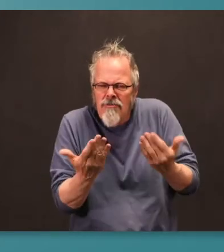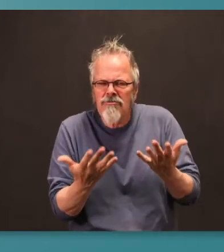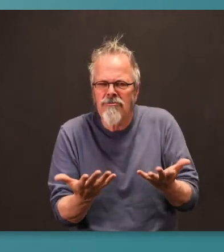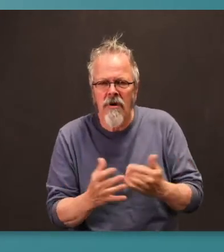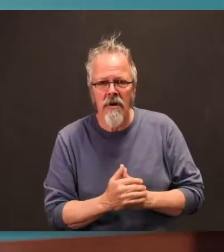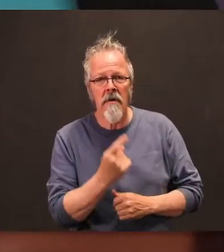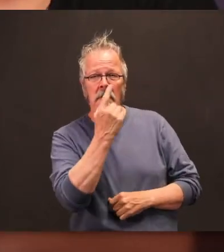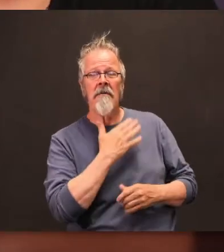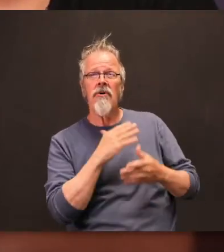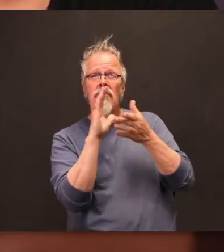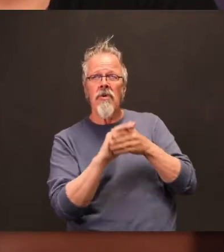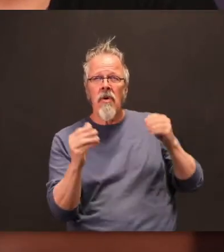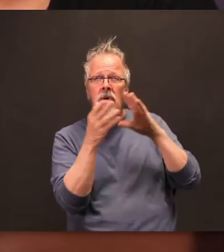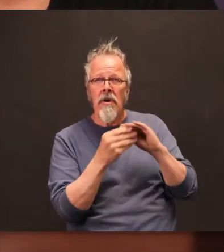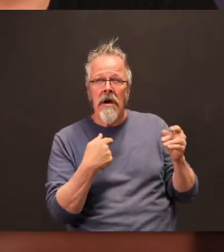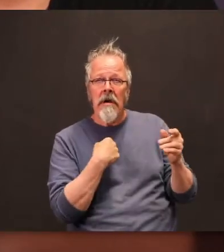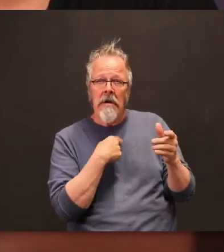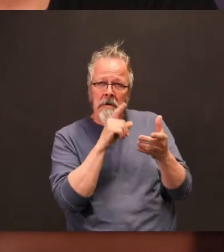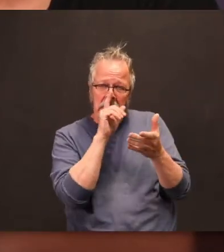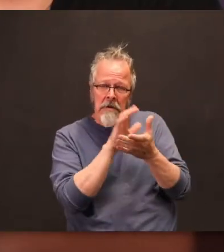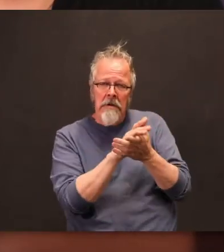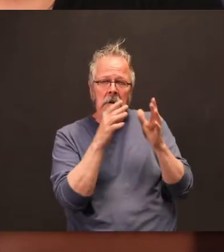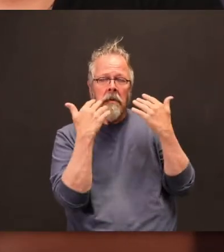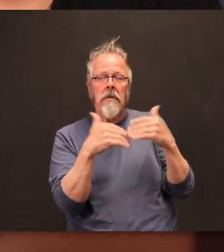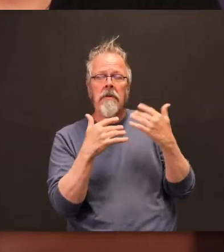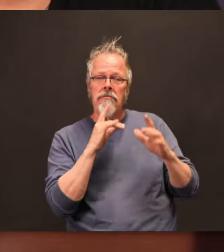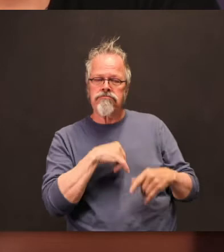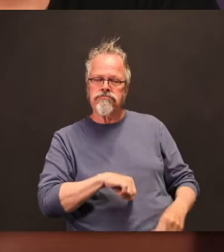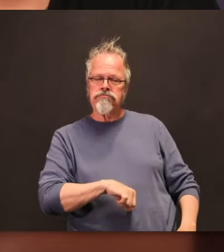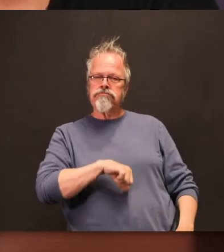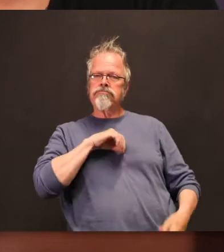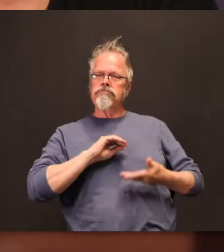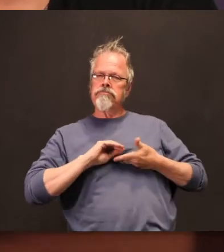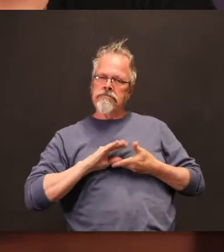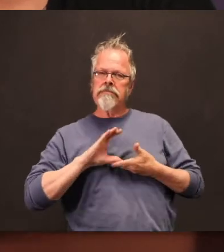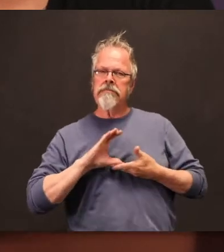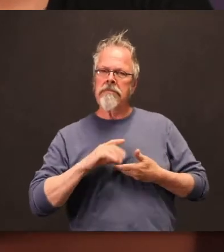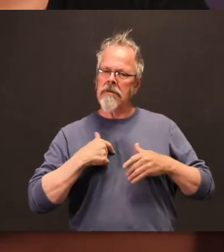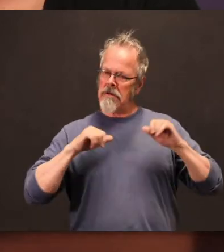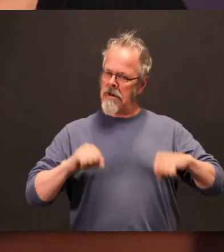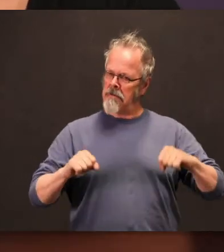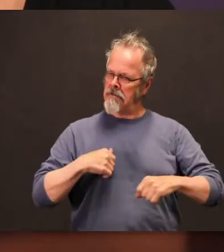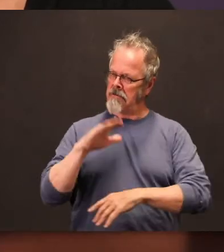One of my stories that I believe is, that I take a lot of pride in, is when I've been able to speak up and tell somebody